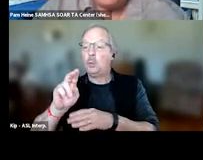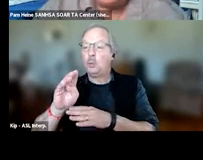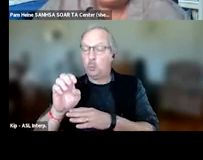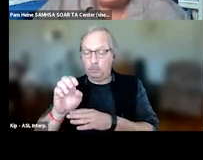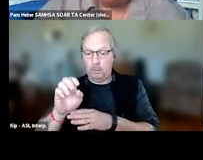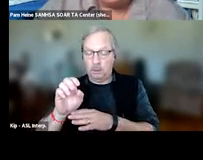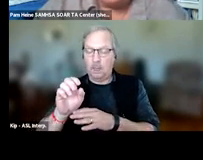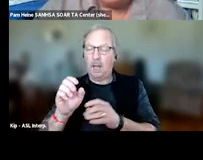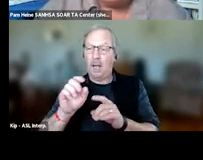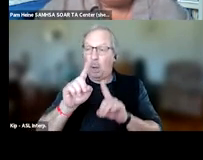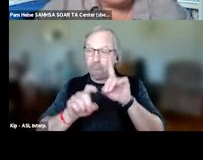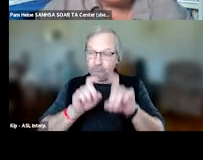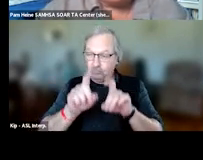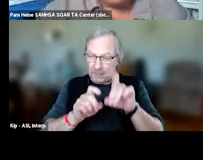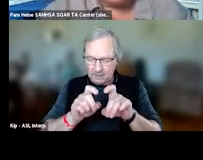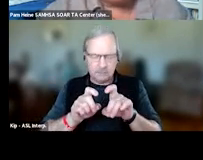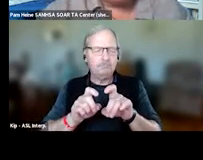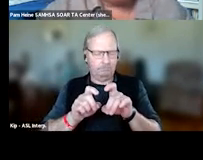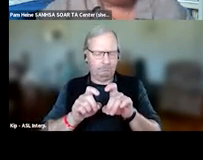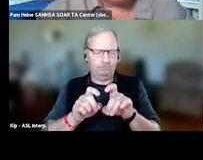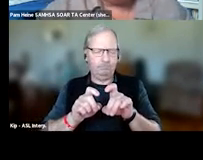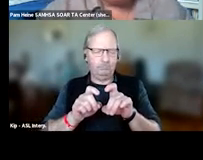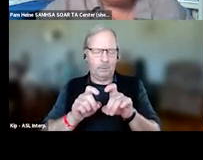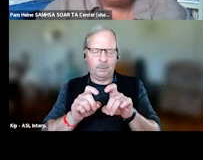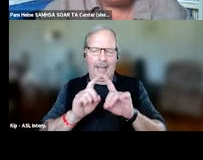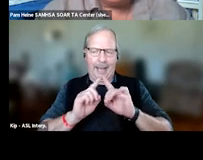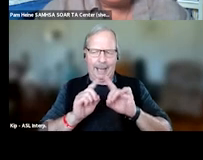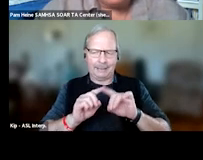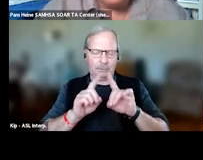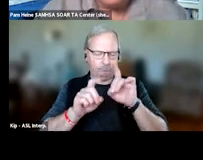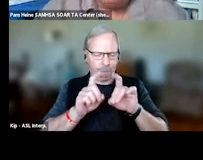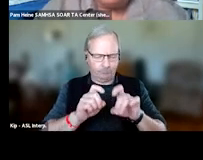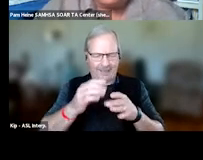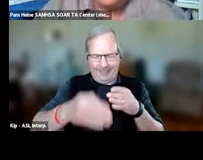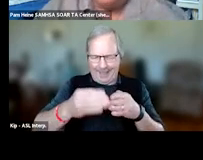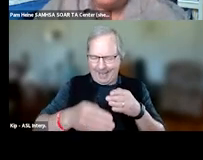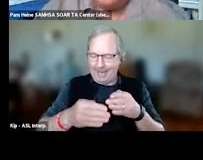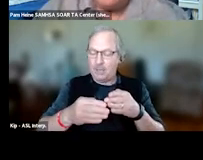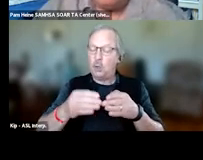of questions at the end of the webinar, so you'll be able to submit those through the Q&A feature.